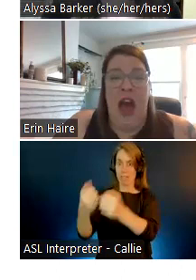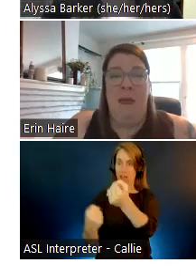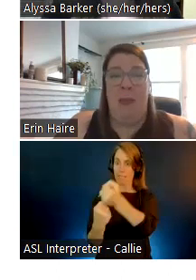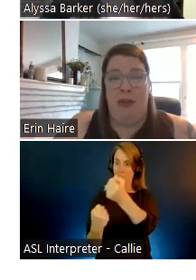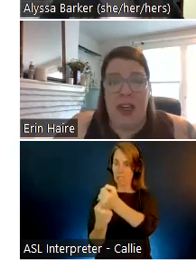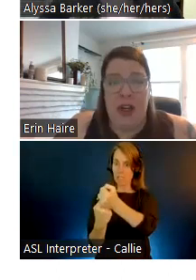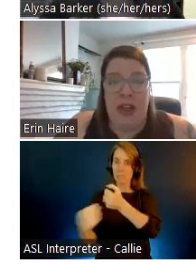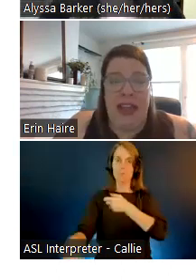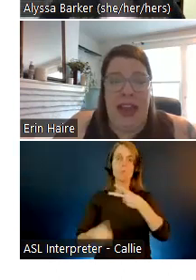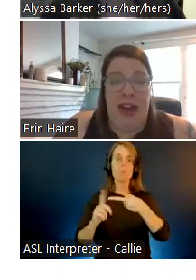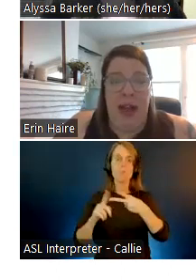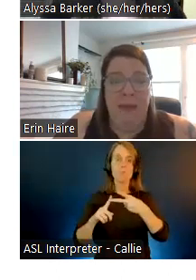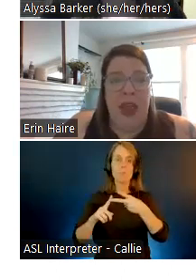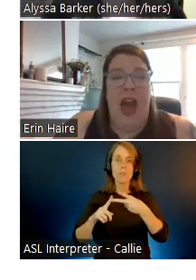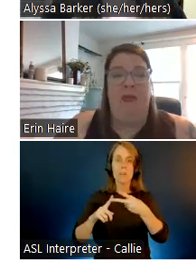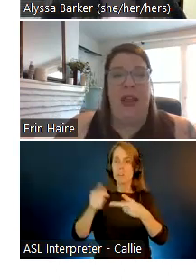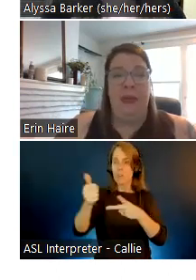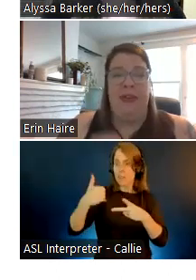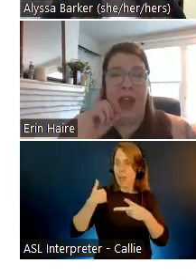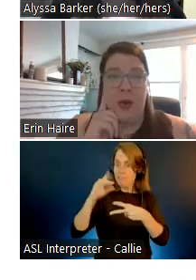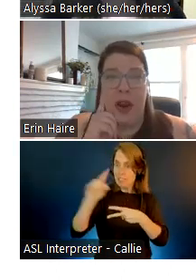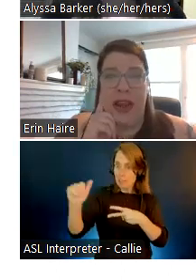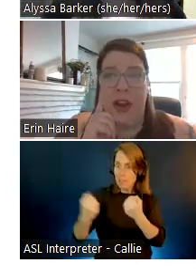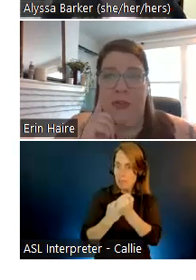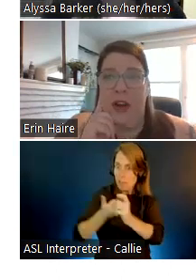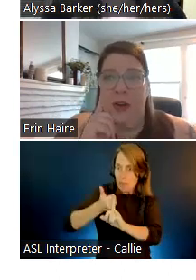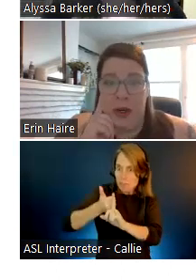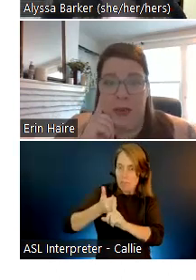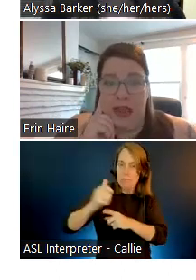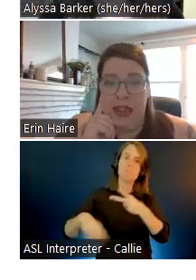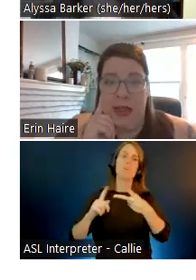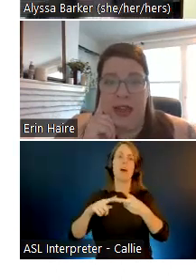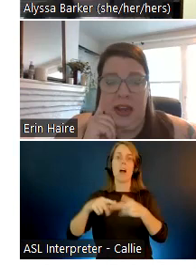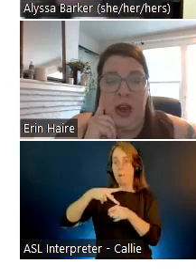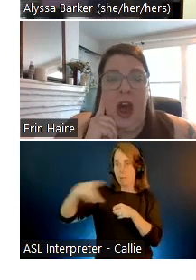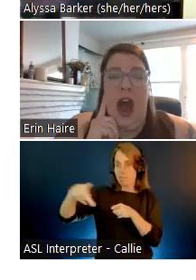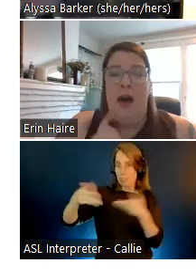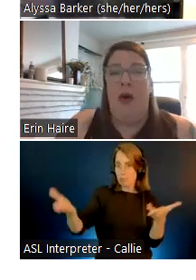a professional in the area a family friend or a caregiver of a person with a disability um or